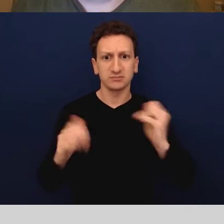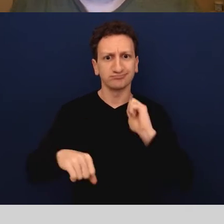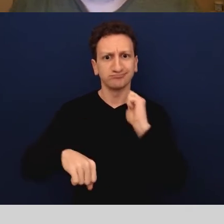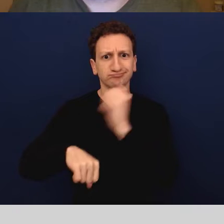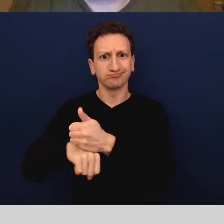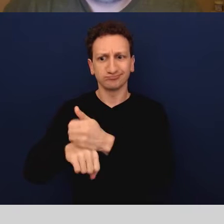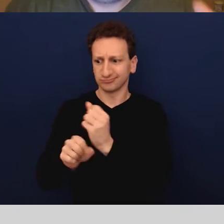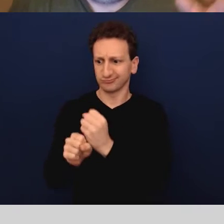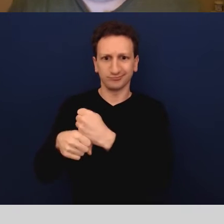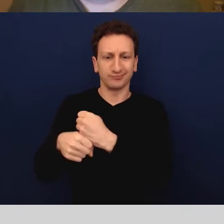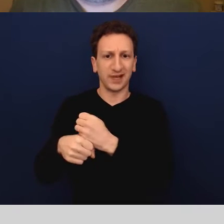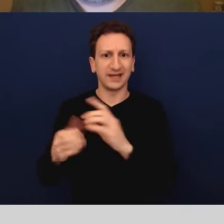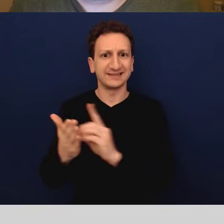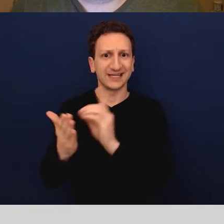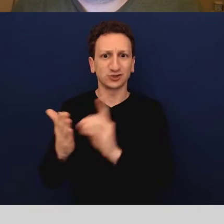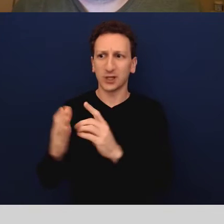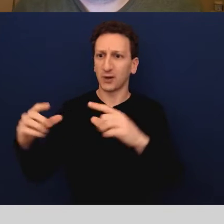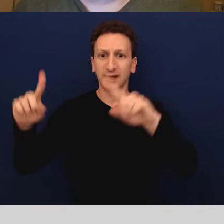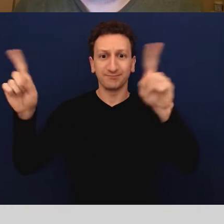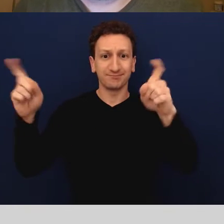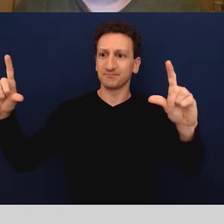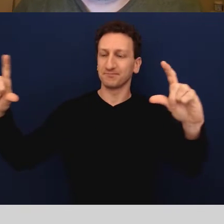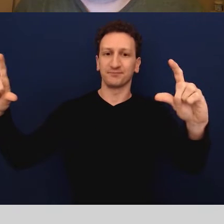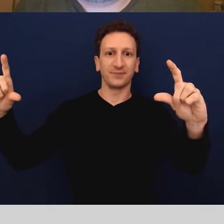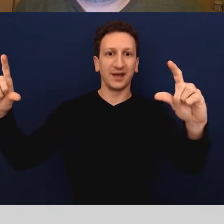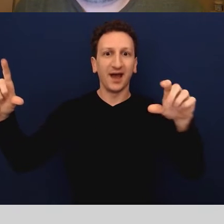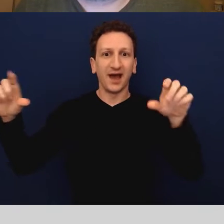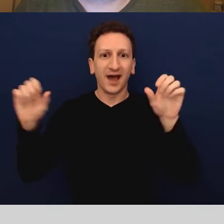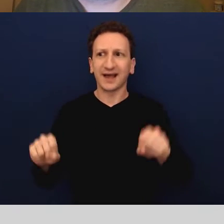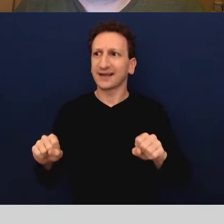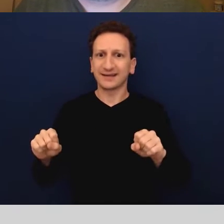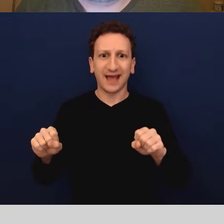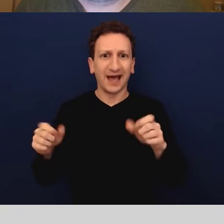And it has all sorts of methods that help you manage it.